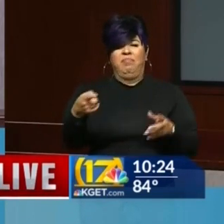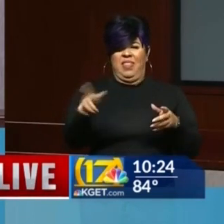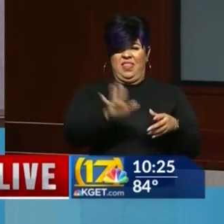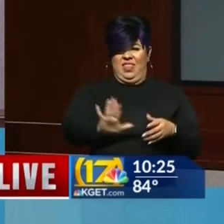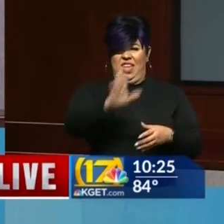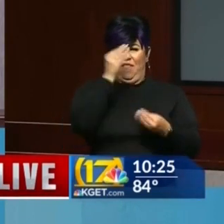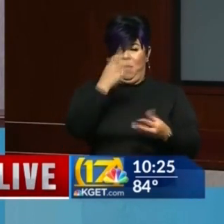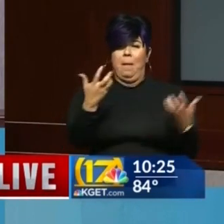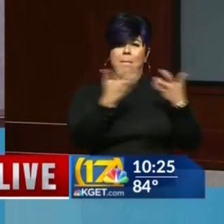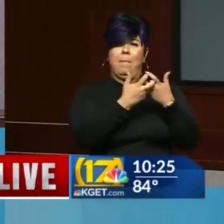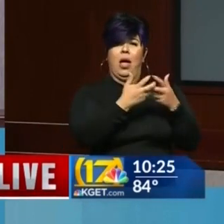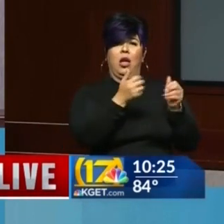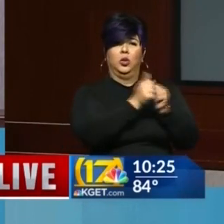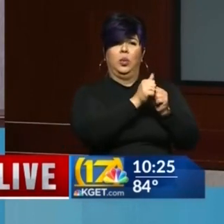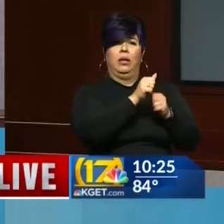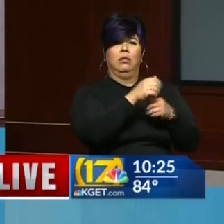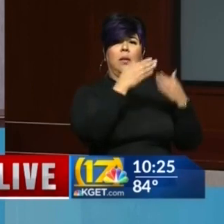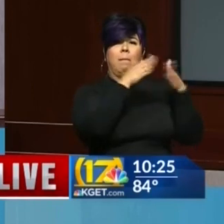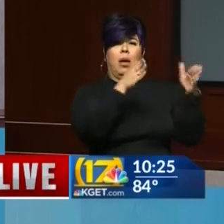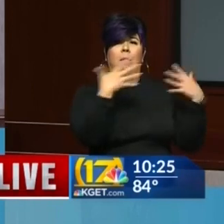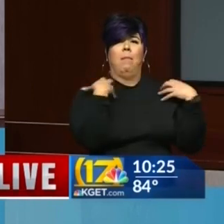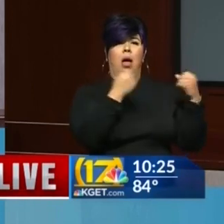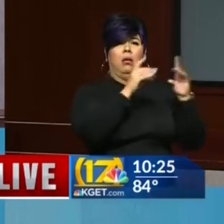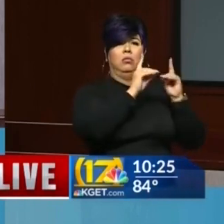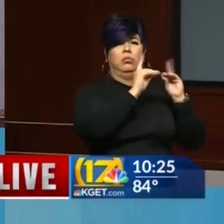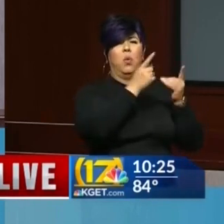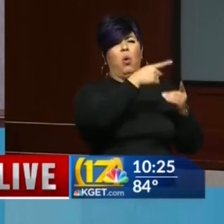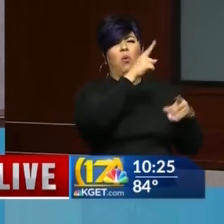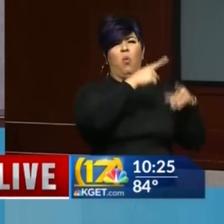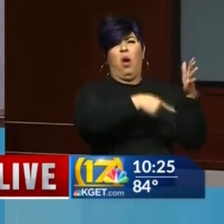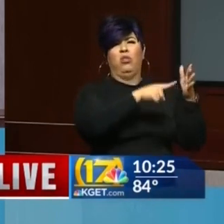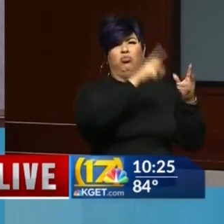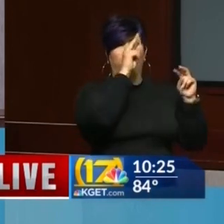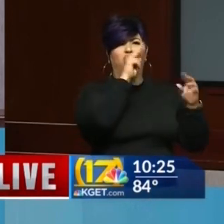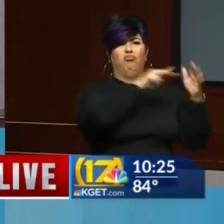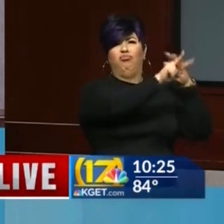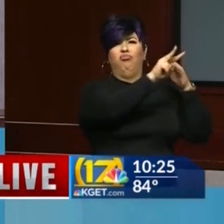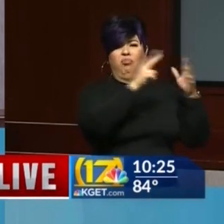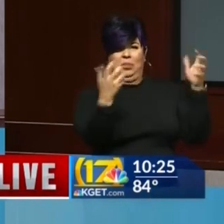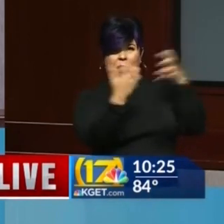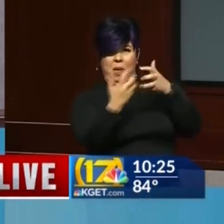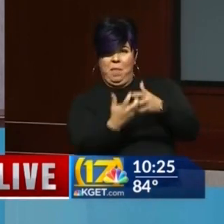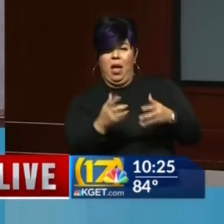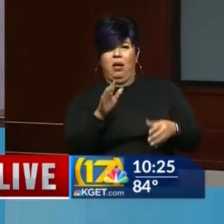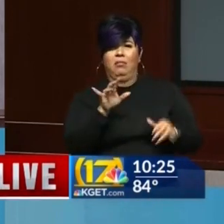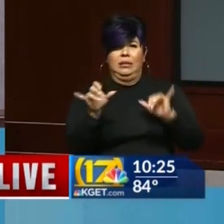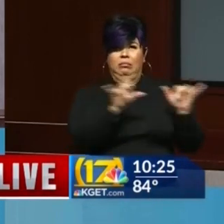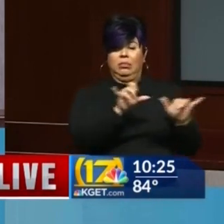EXPECTED OR WAS THERE ANYTHING IN THERE THAT SORT OF BUCKED THE TREND OF WHAT THEY ARE SEEING